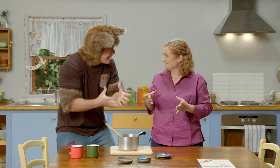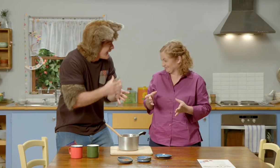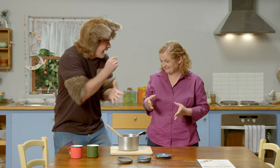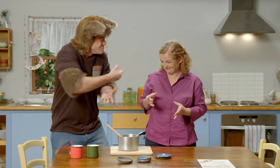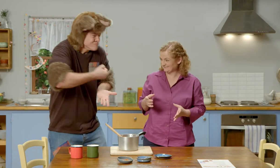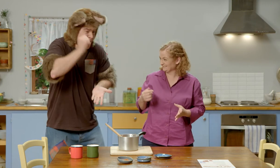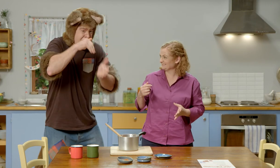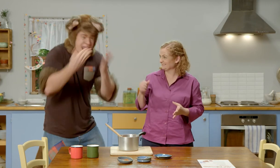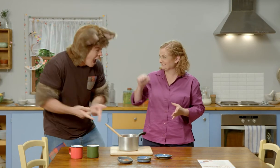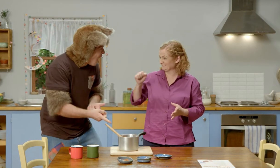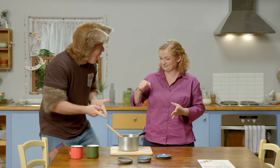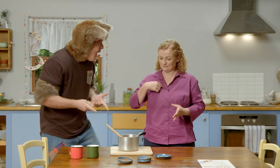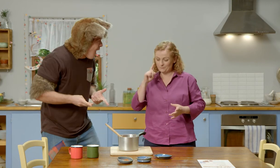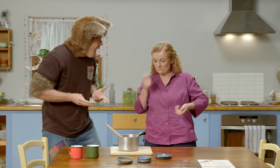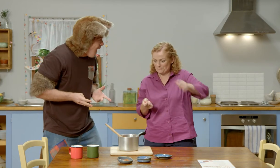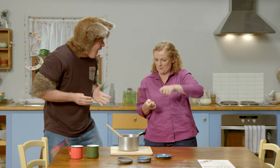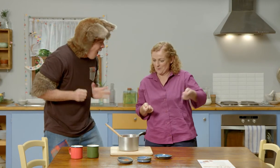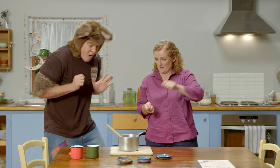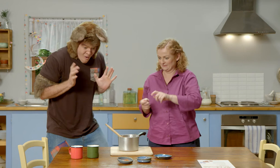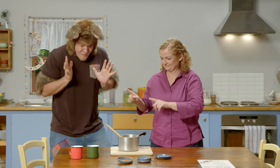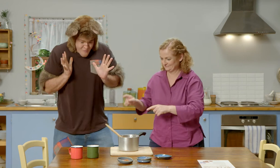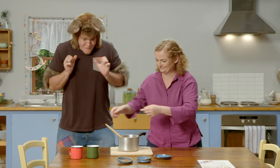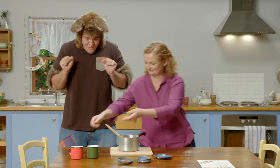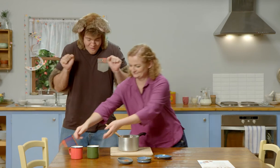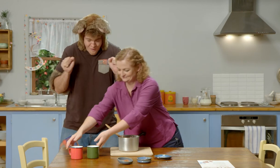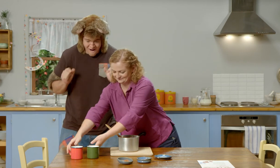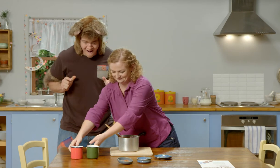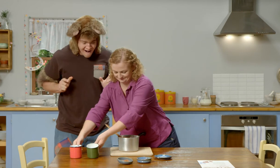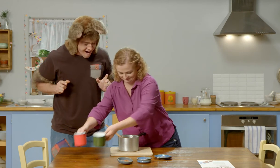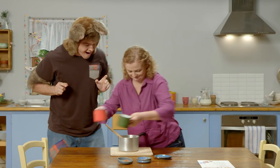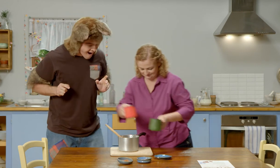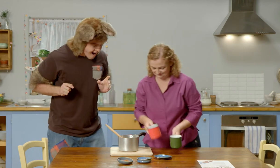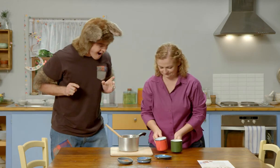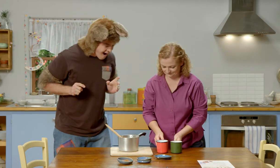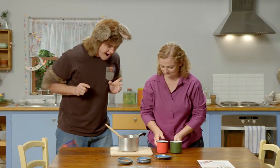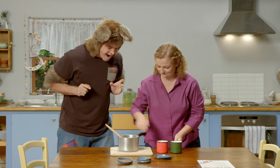Sally, is it ready now? Can we drink it? Yes, let me pour it into a cup for you.